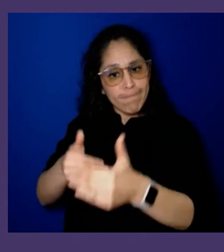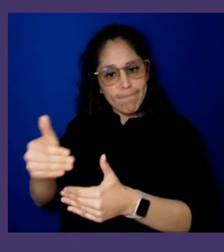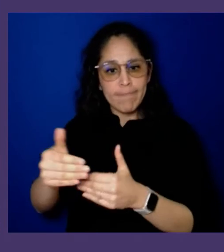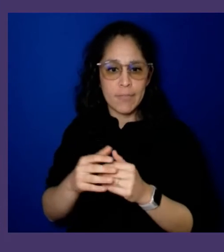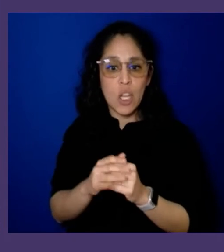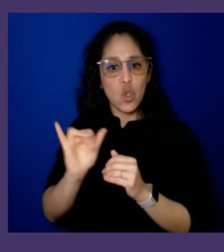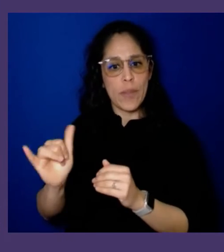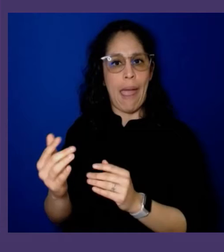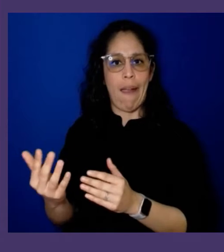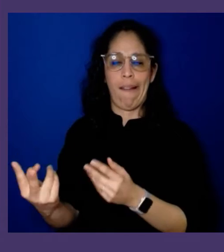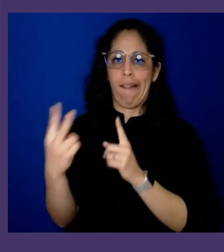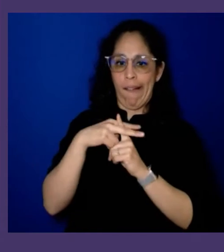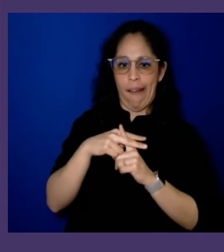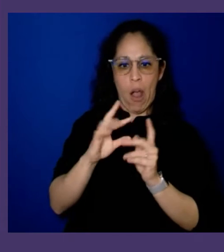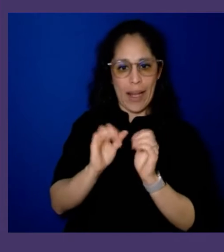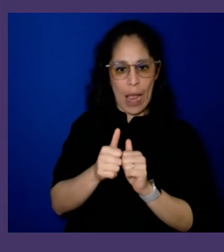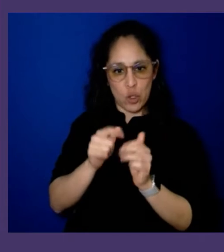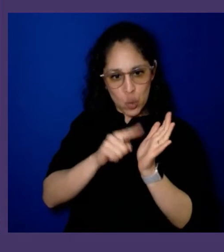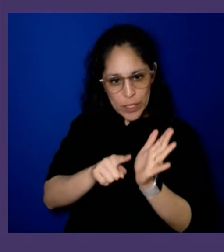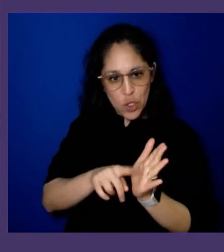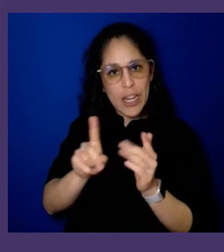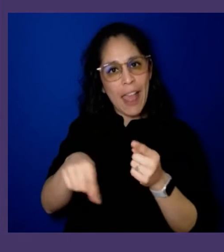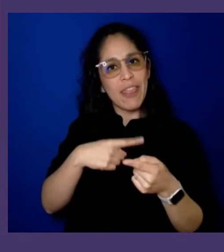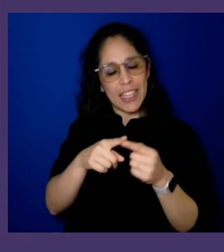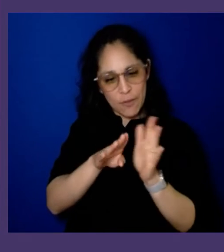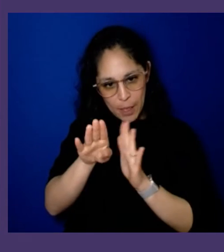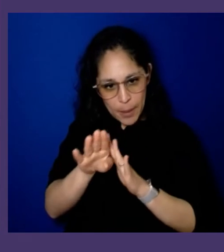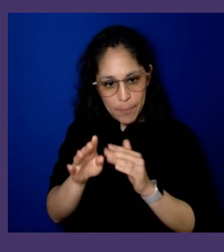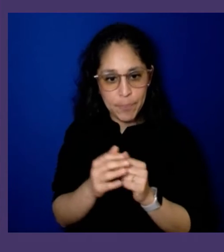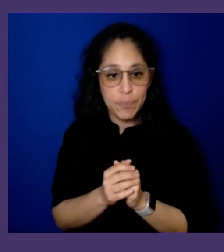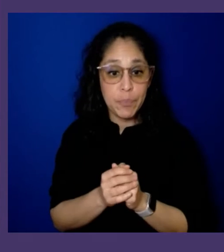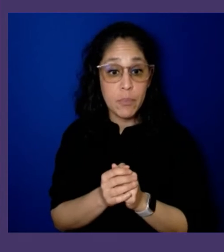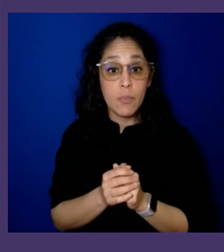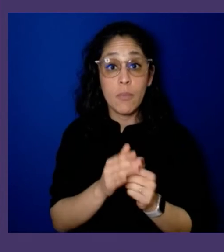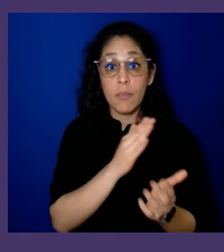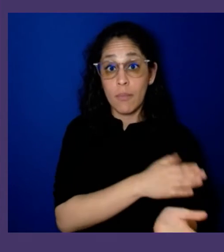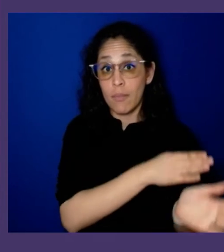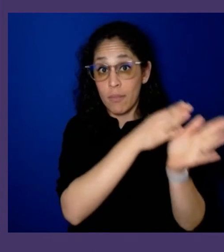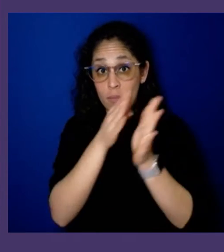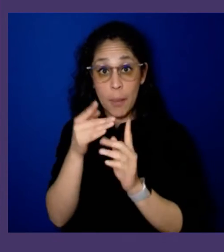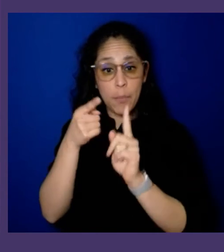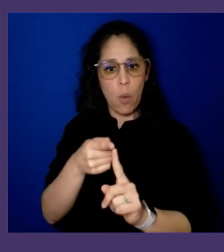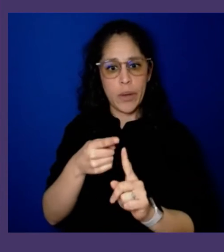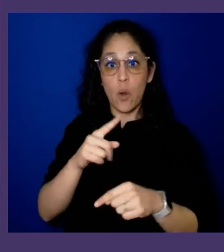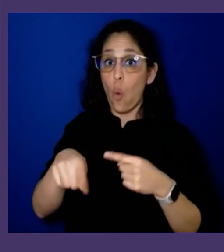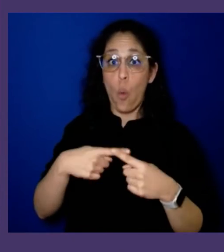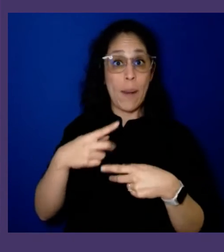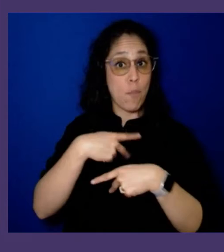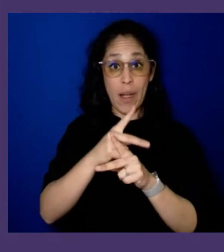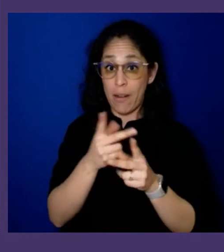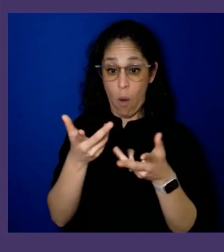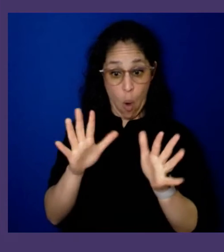the development process once a product or prototype already exists. At this stage, engaging with people can help